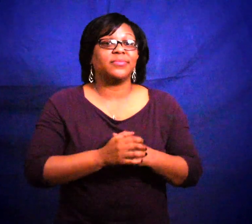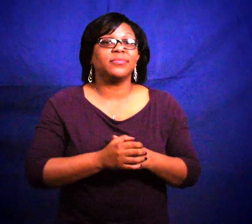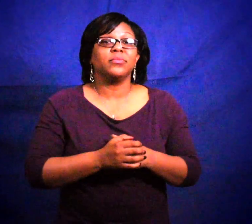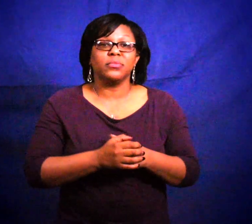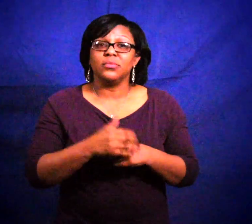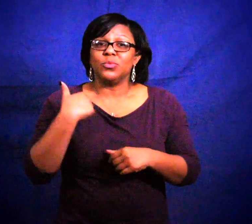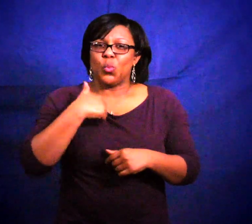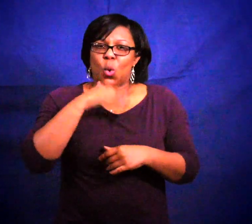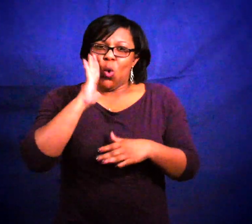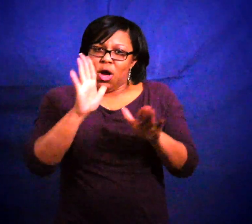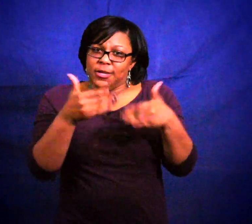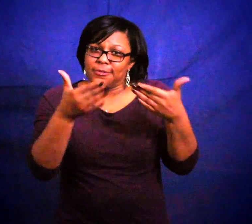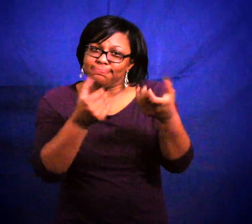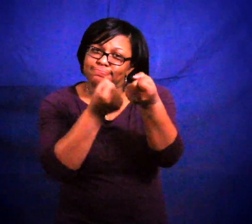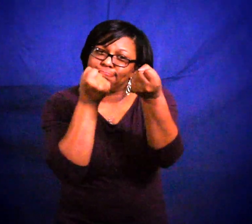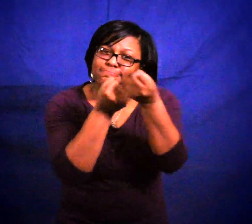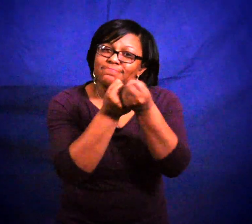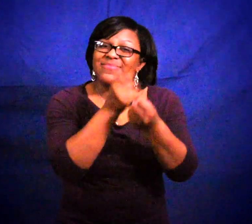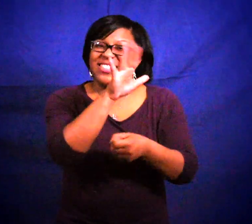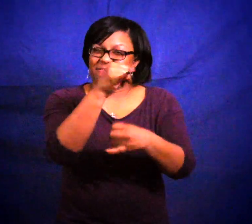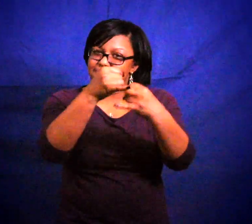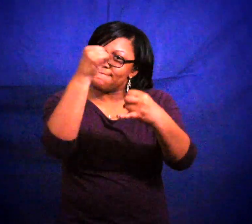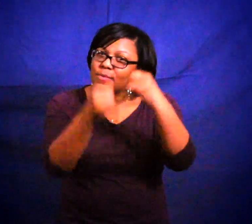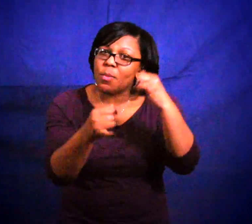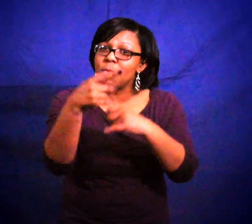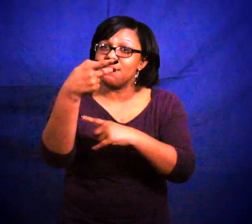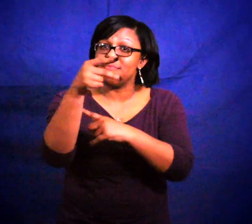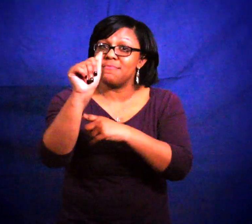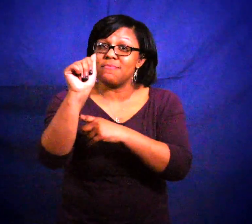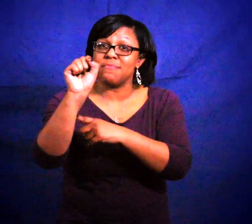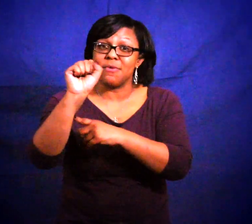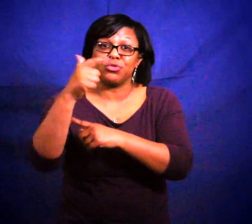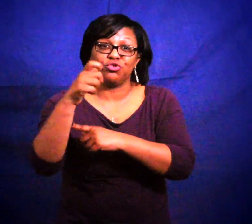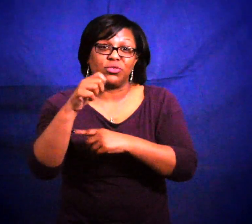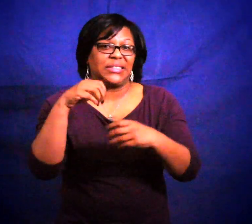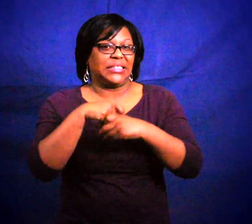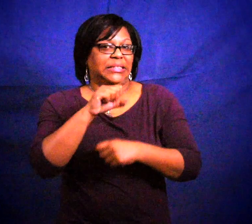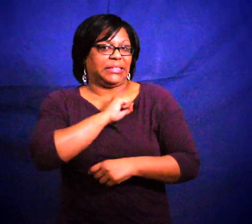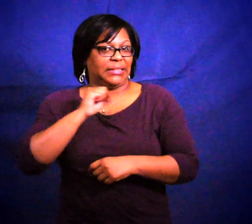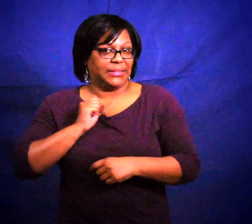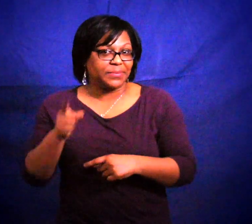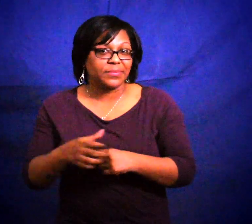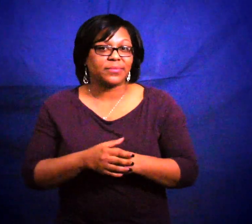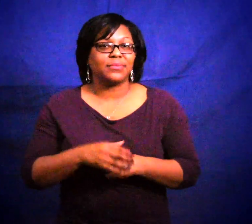We will advocate for its final passage in the Senate.